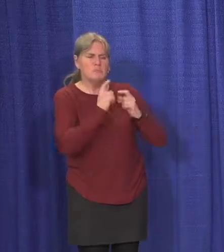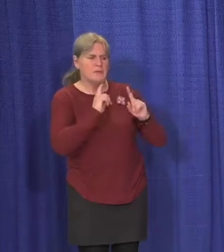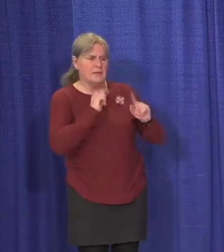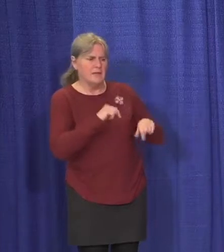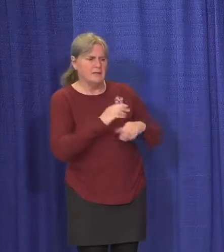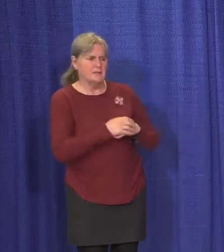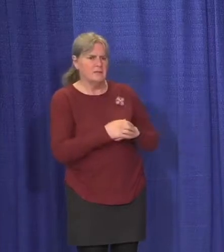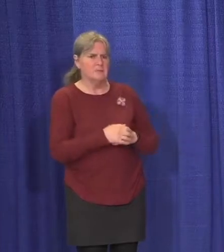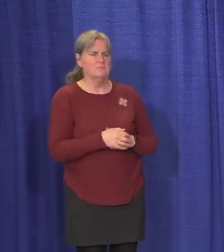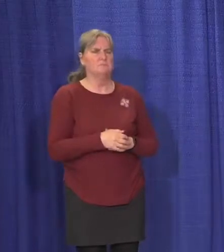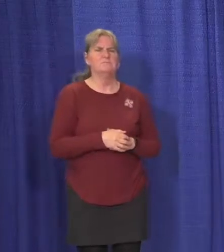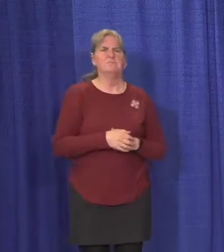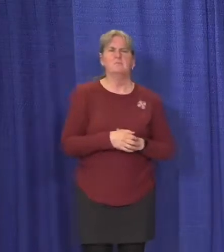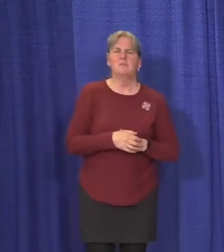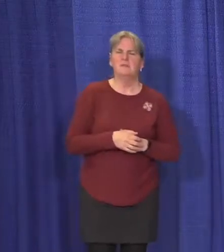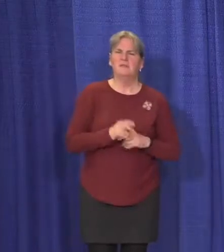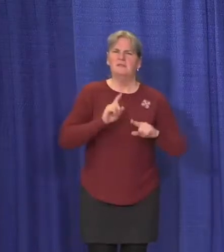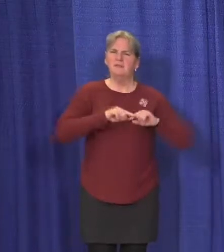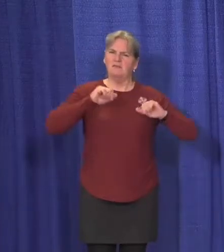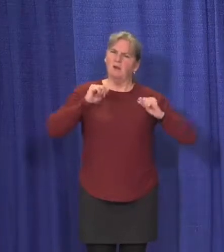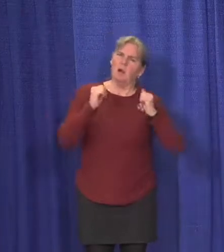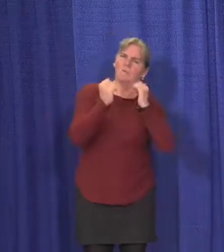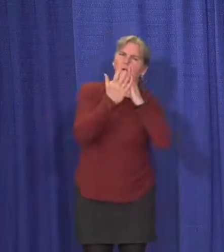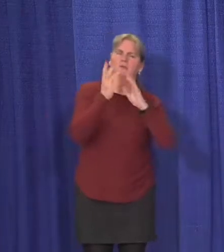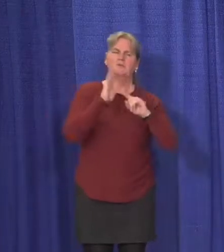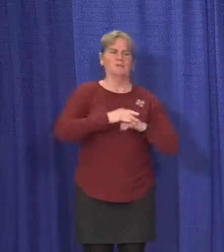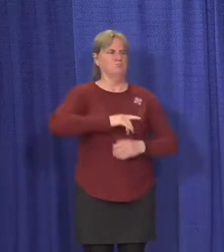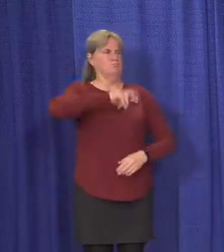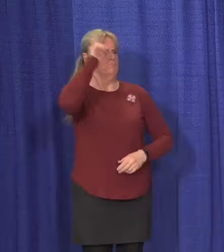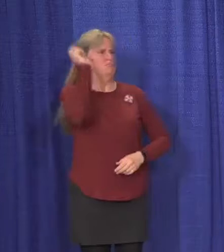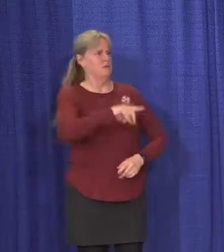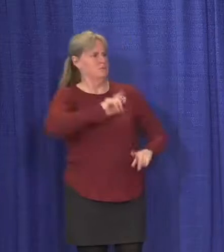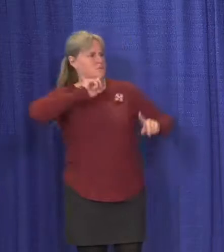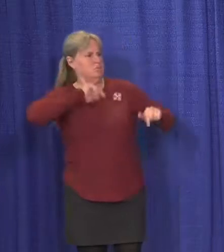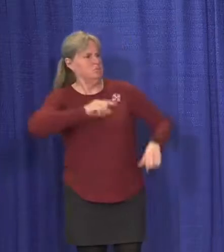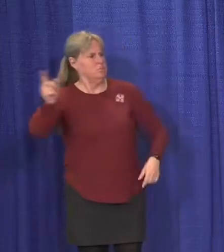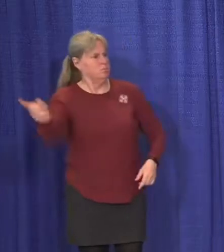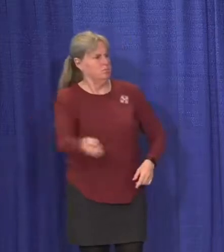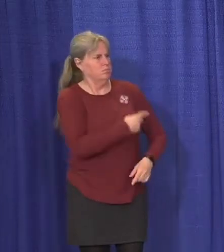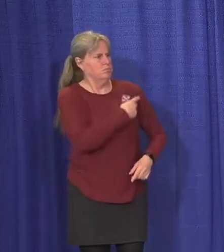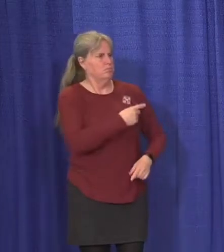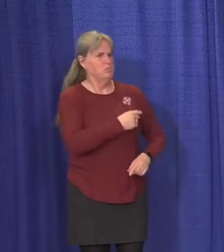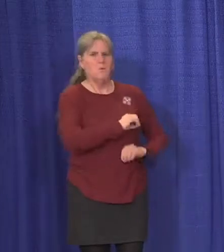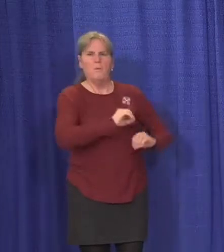be addressed and it's more that rather than saying you must or